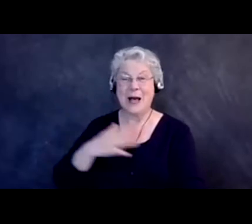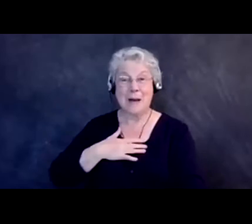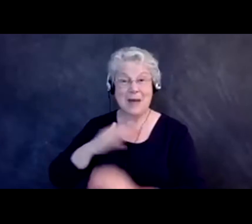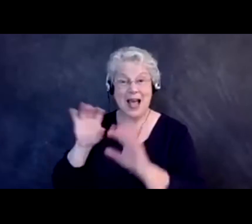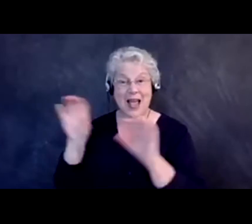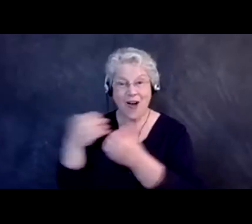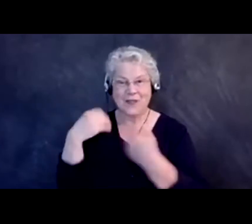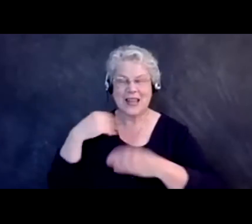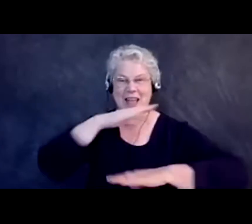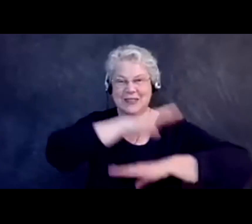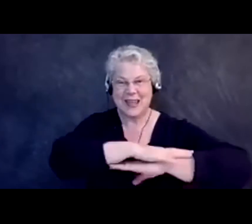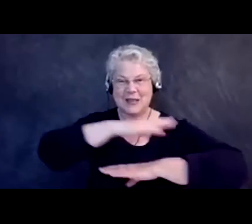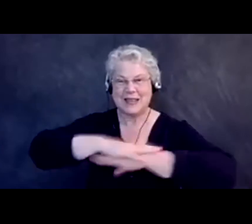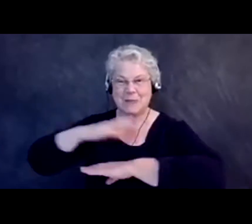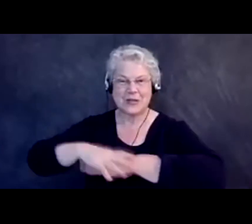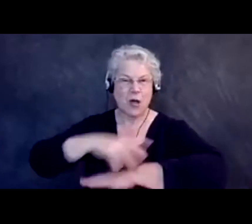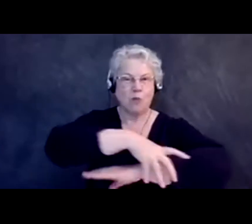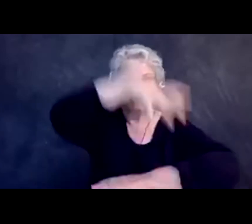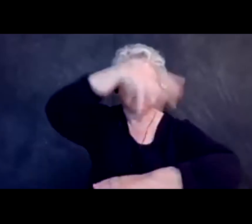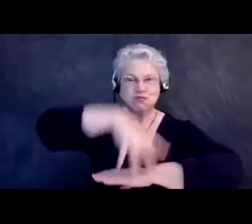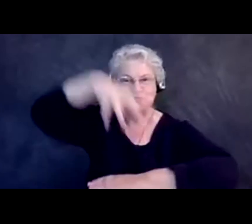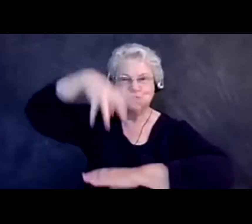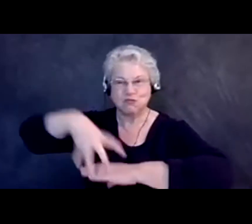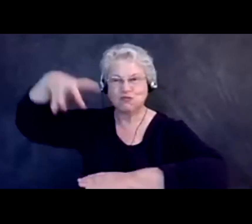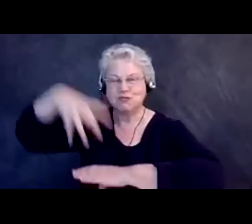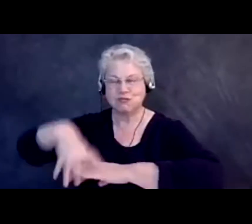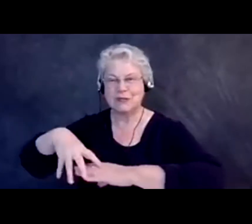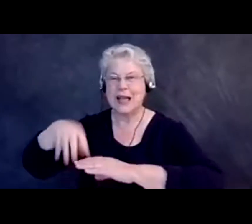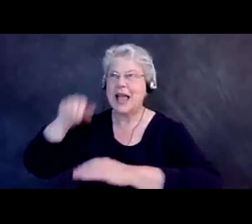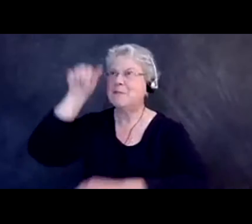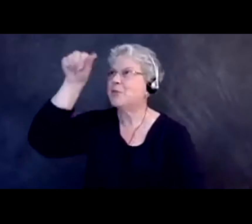piles of documents and information and sticky notes all up the walls and I had to prioritize